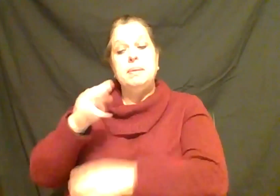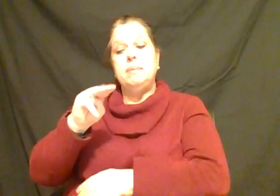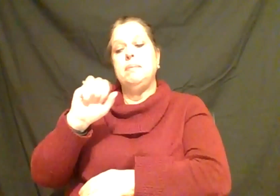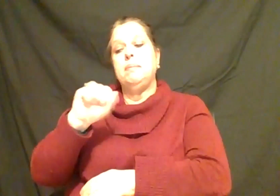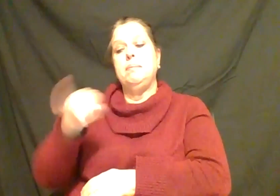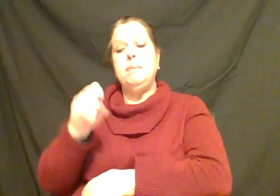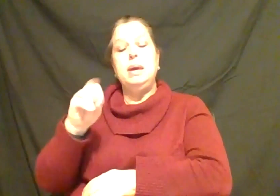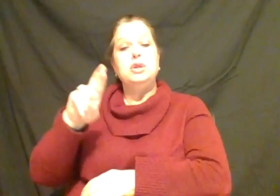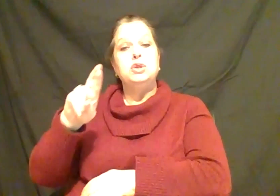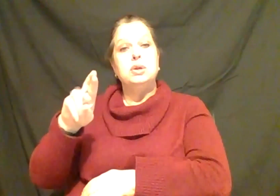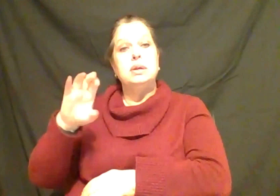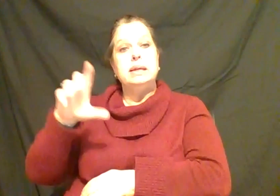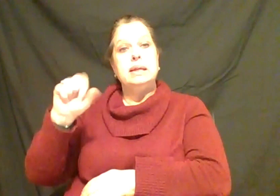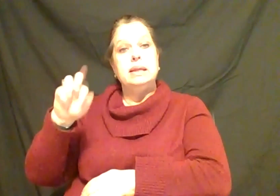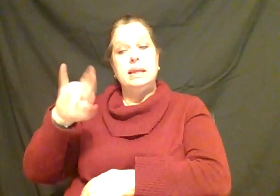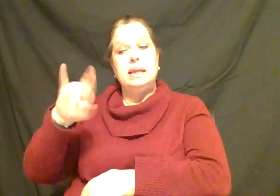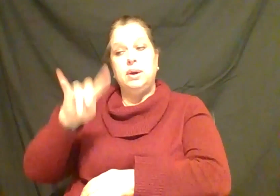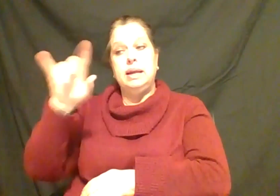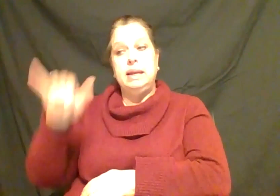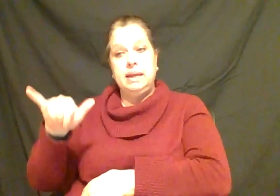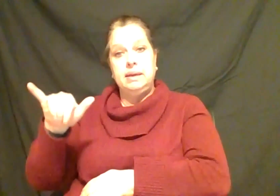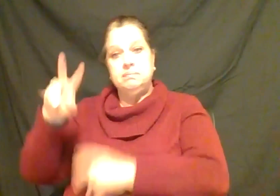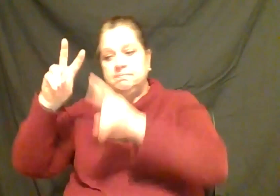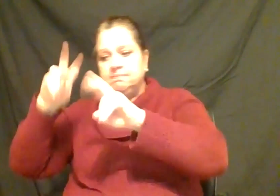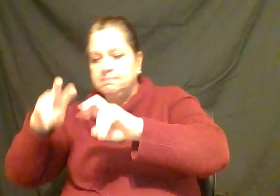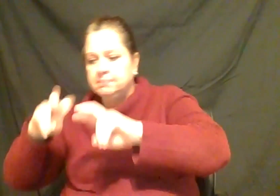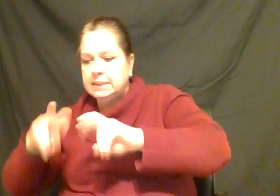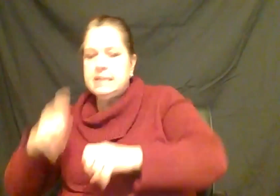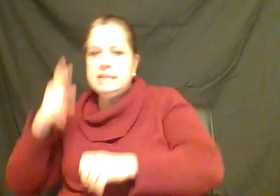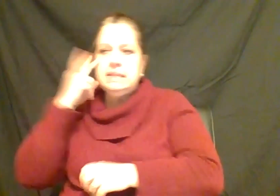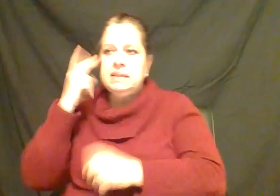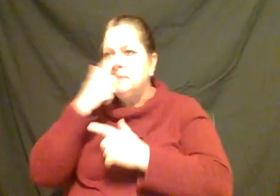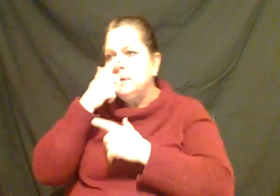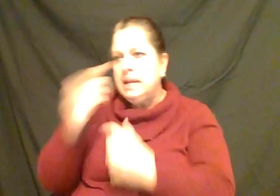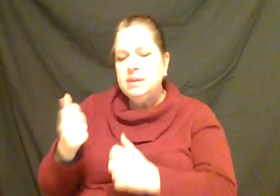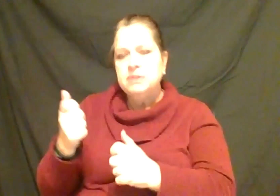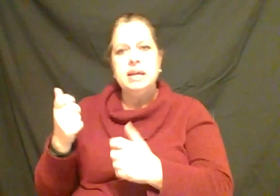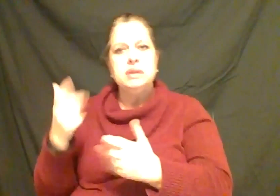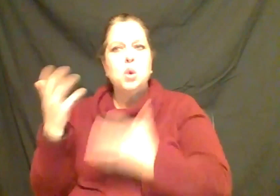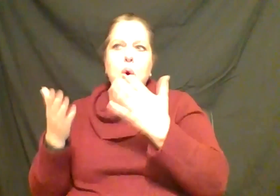to see their interests from a career standpoint or from maybe a major and college standpoint